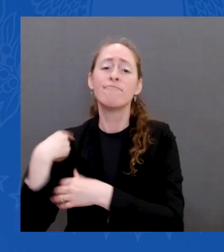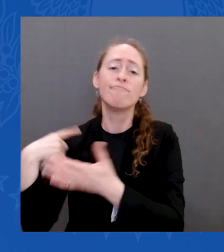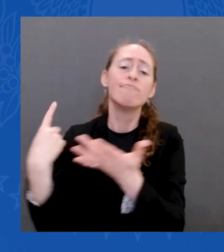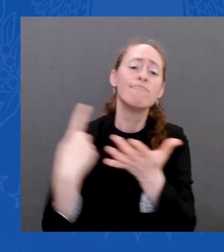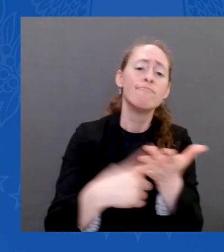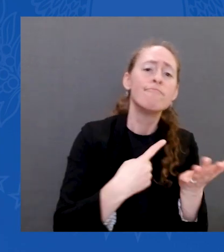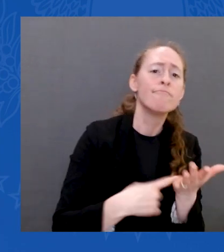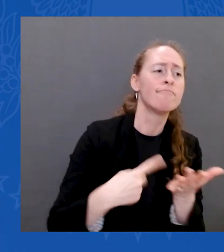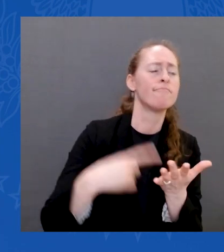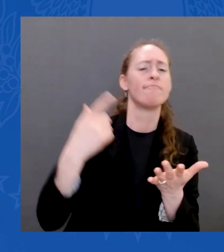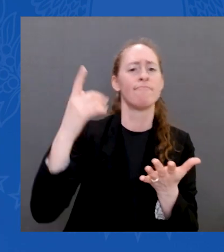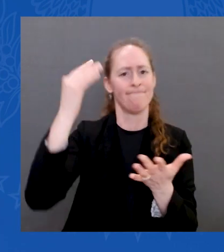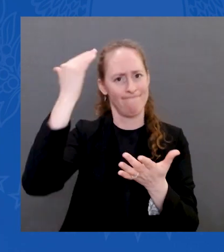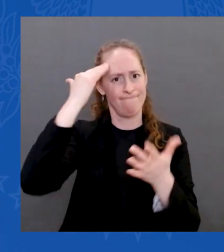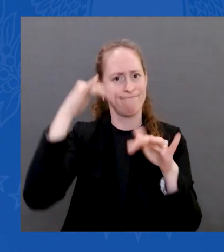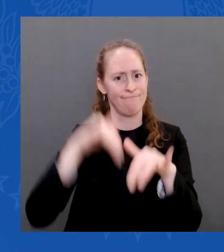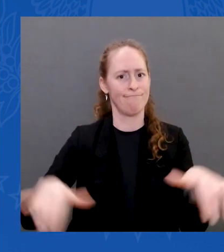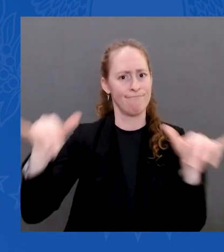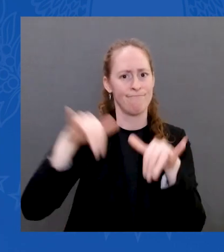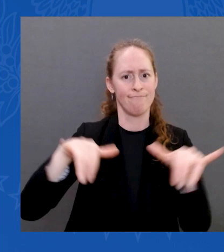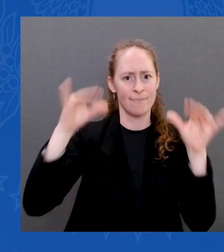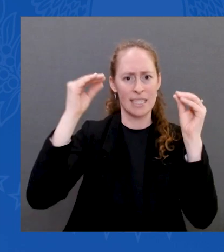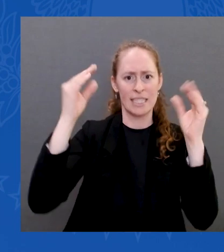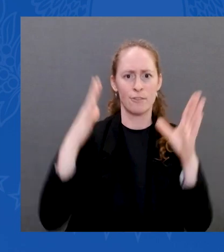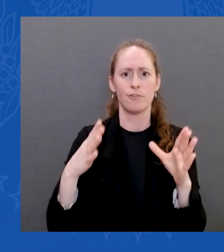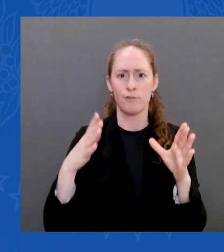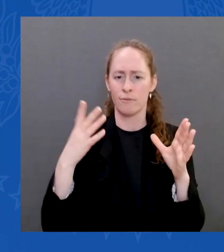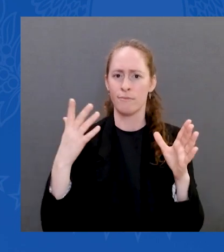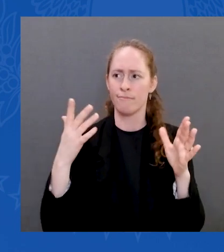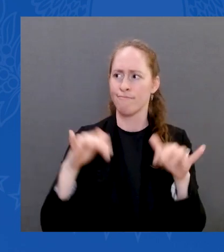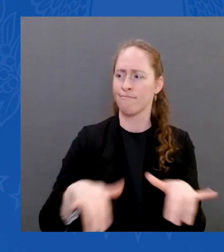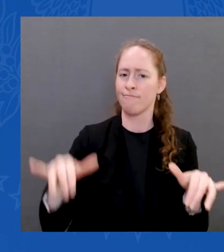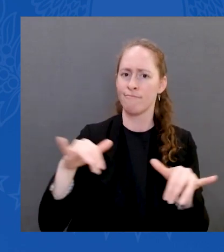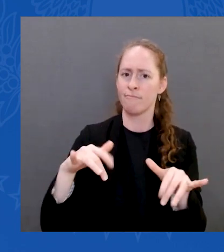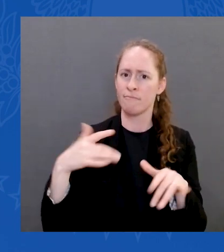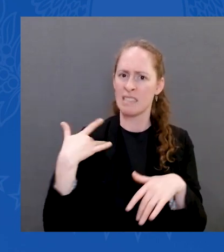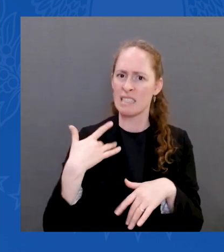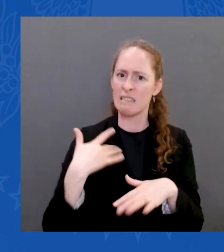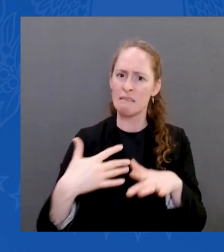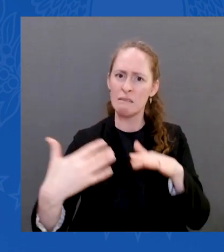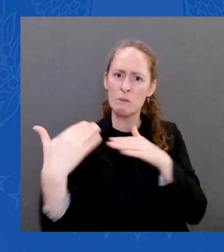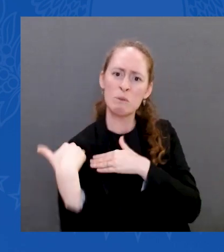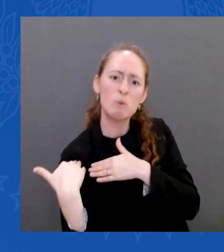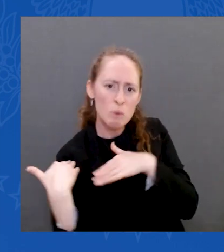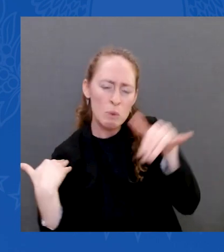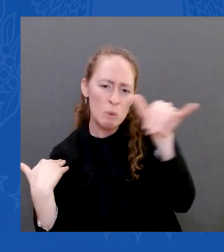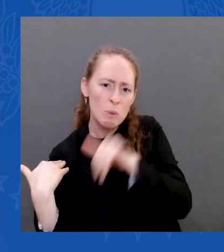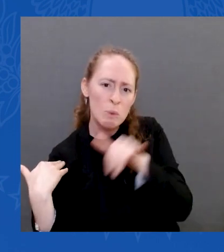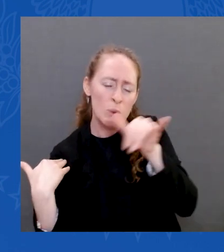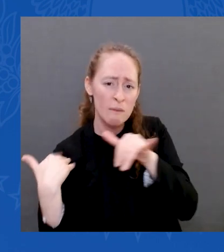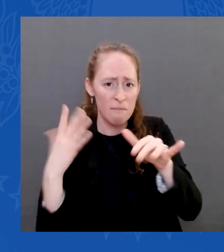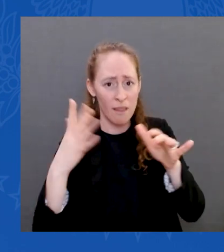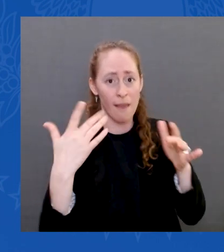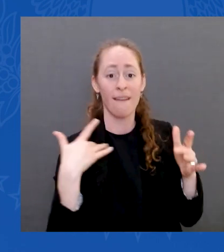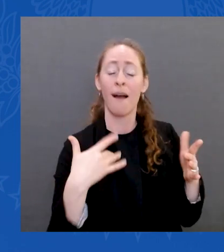Week next week, but Teacher Appreciation Year.